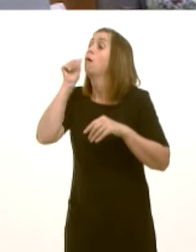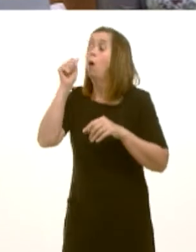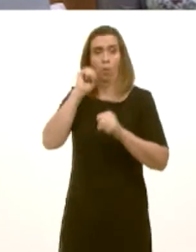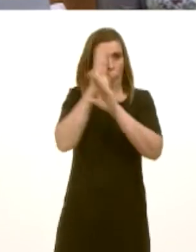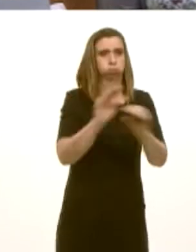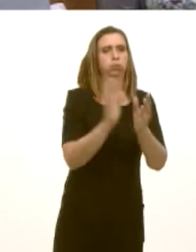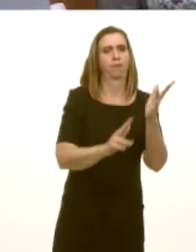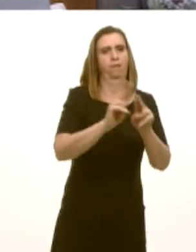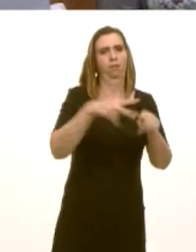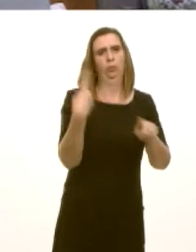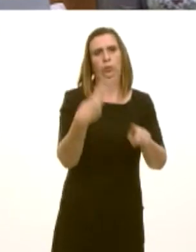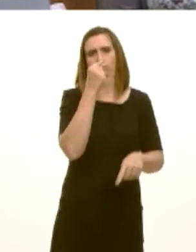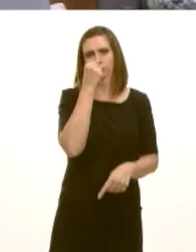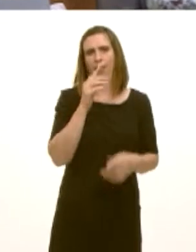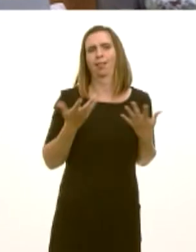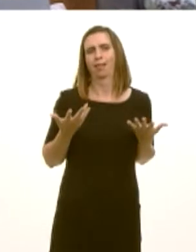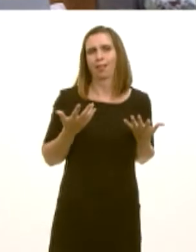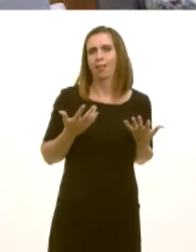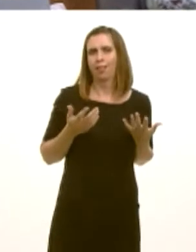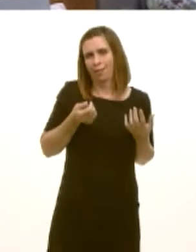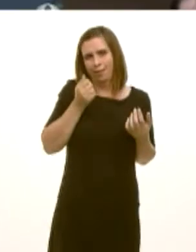moving forward with alternative arrangements, but clearly the last thing anybody wants to